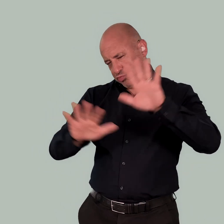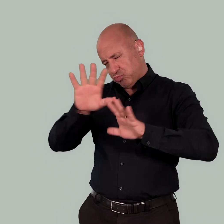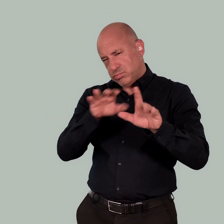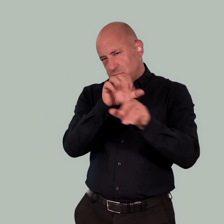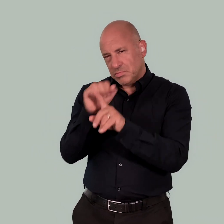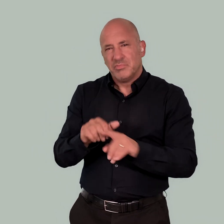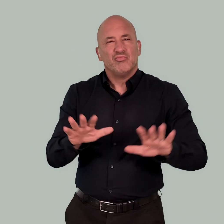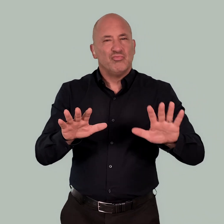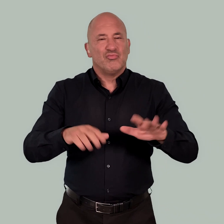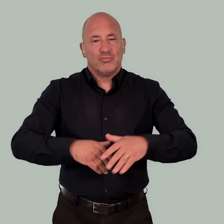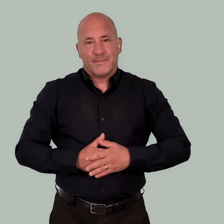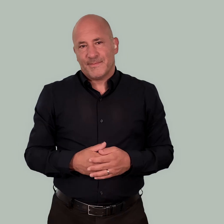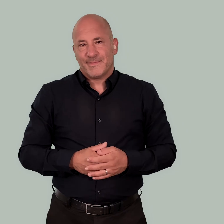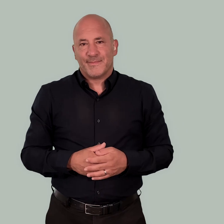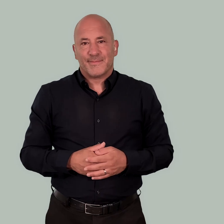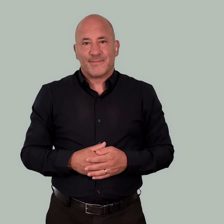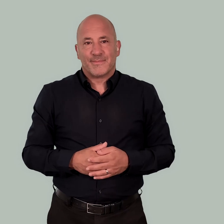unobserved extent of disability in the working age population.